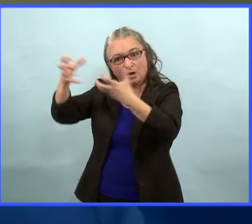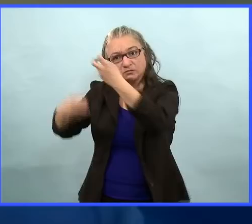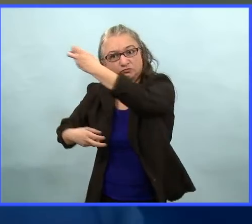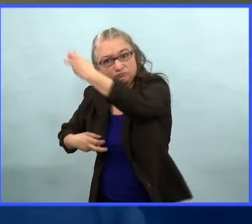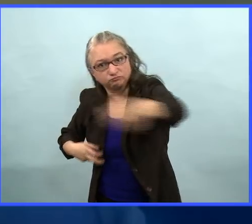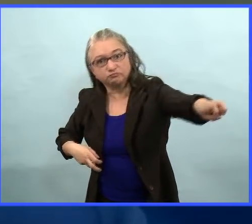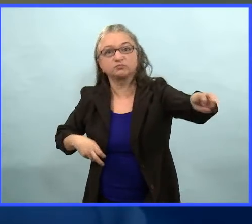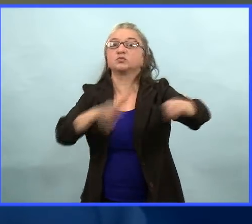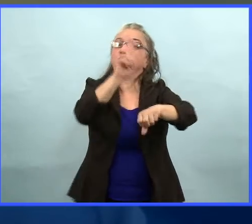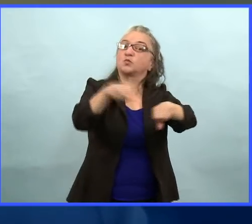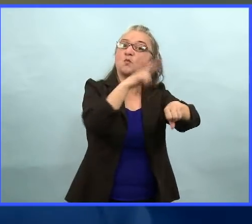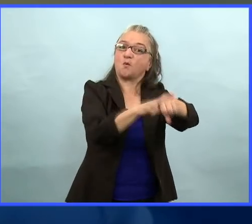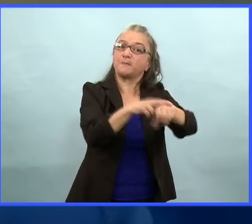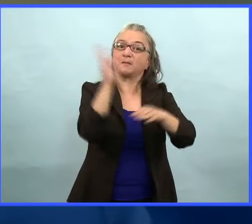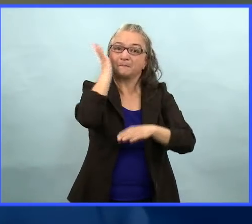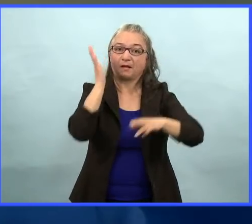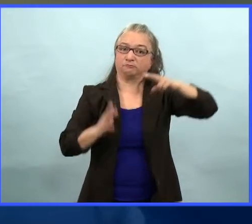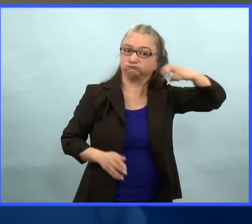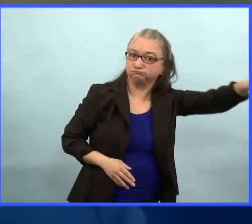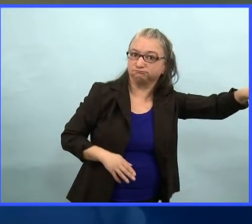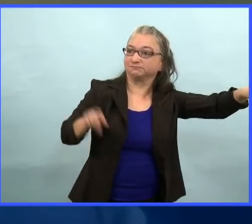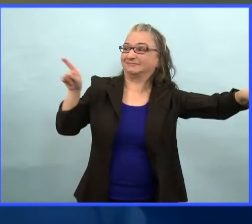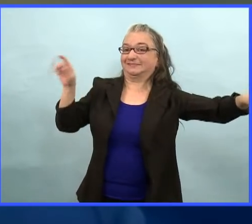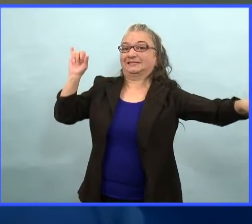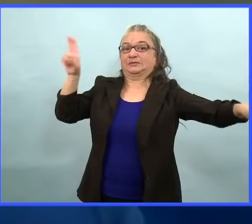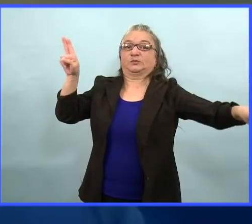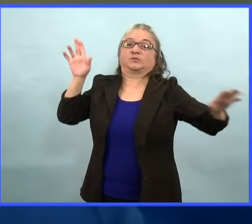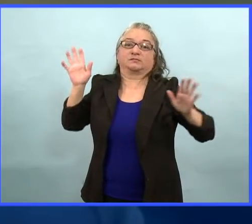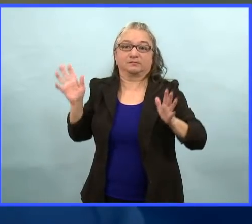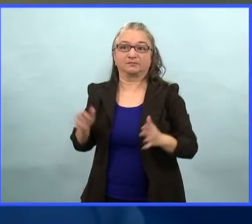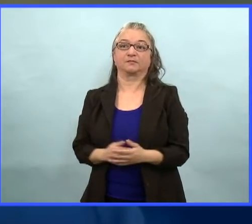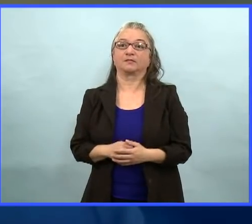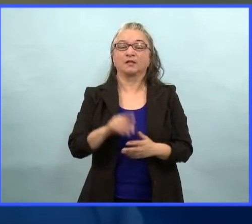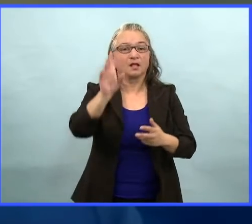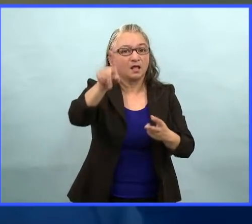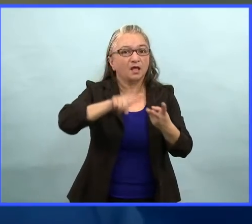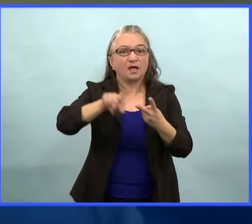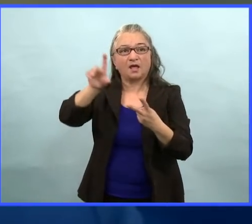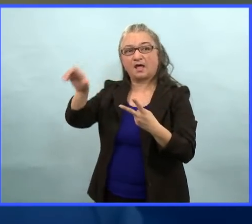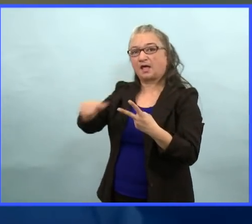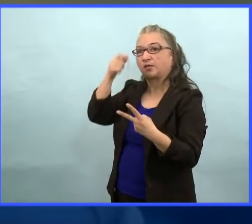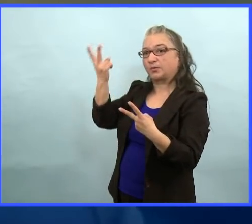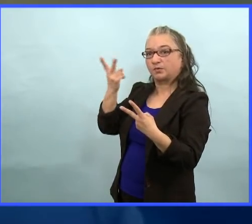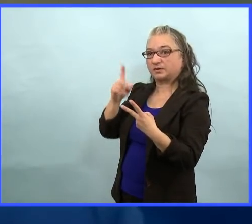the other part of i think your question was around the um the resilience of healthcare workers and